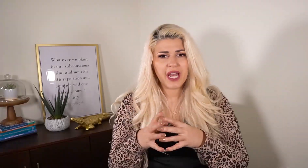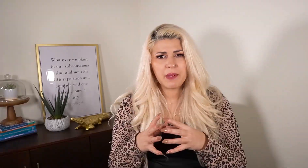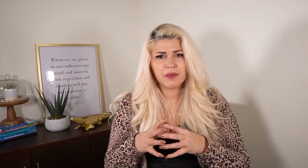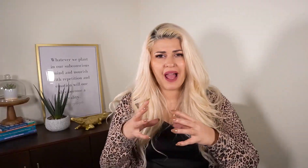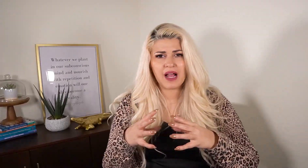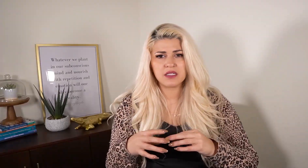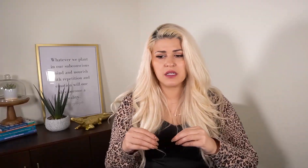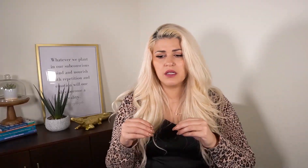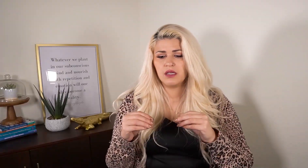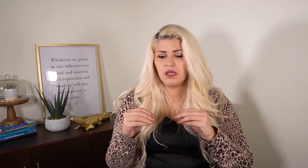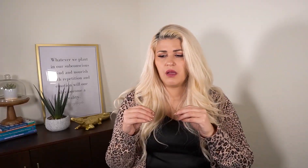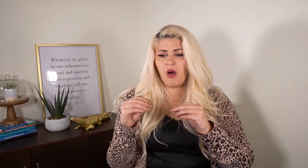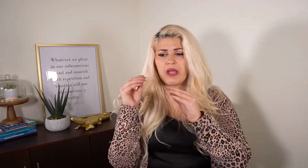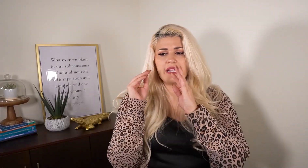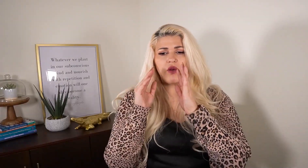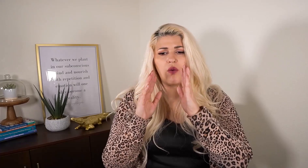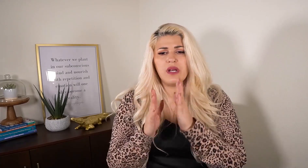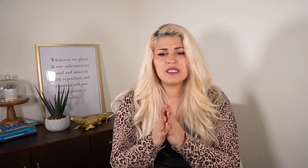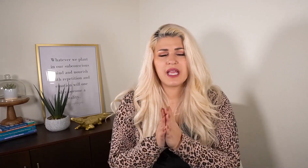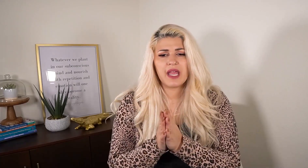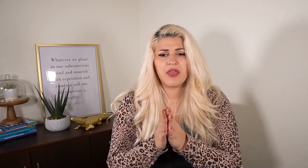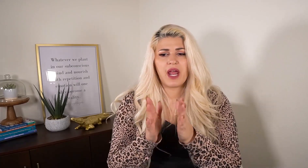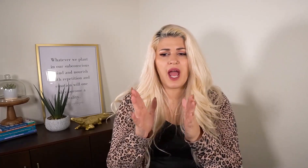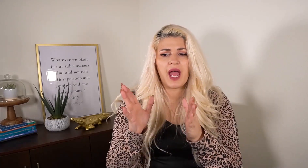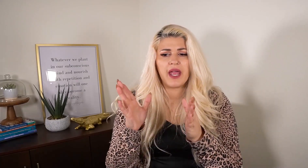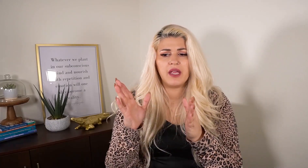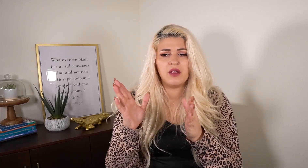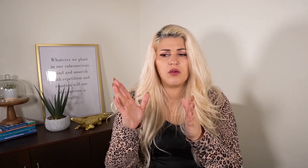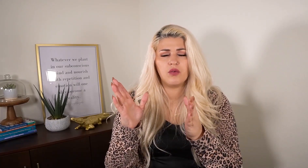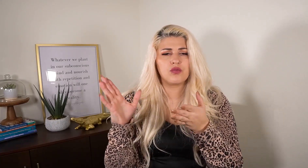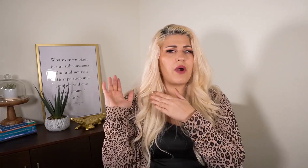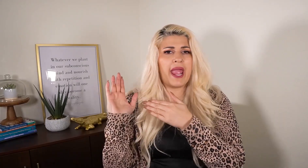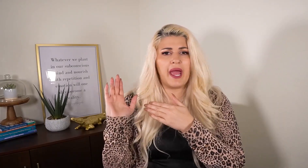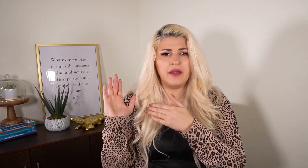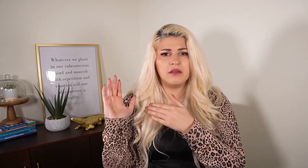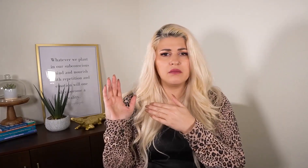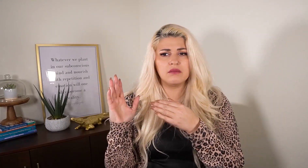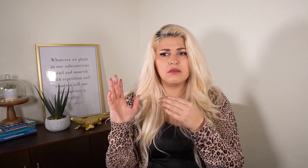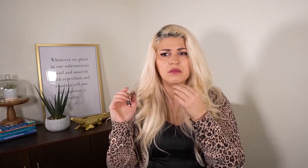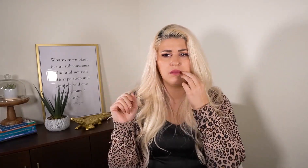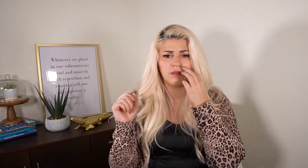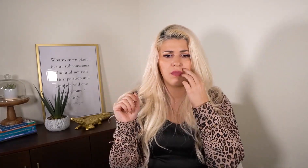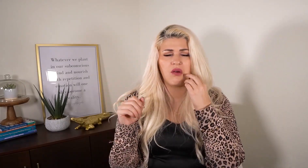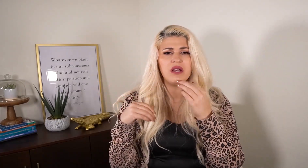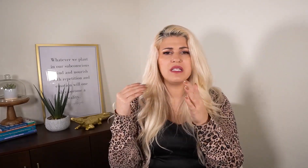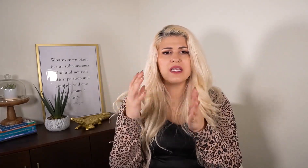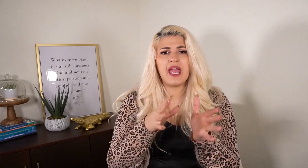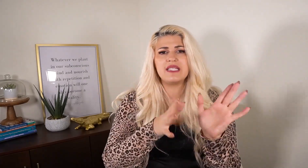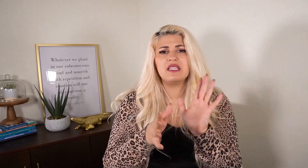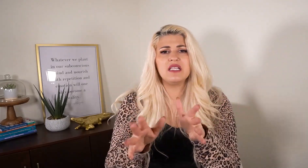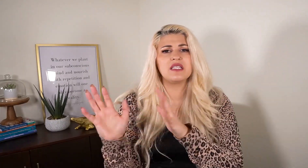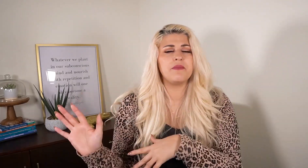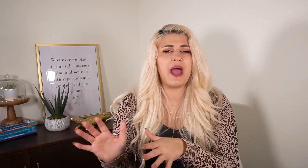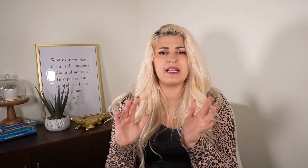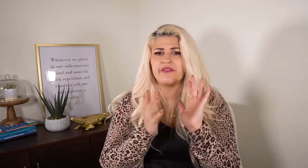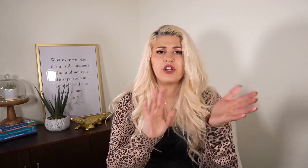A lot of people ask, okay, so I wanna say that I ran, I wanna say I did this in the past.